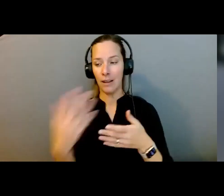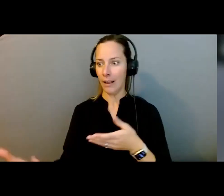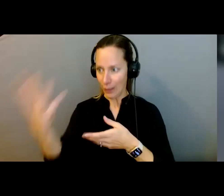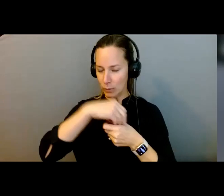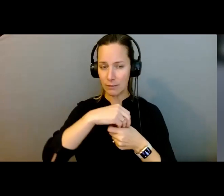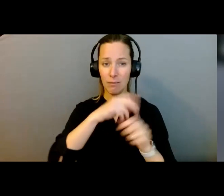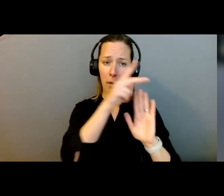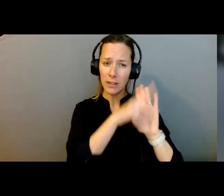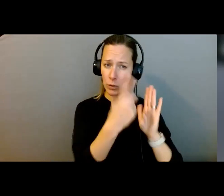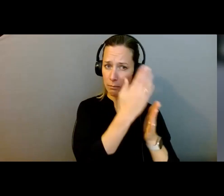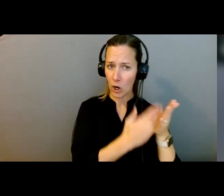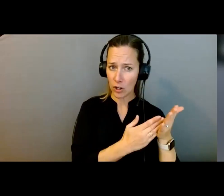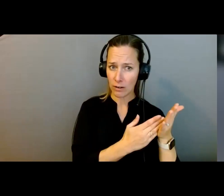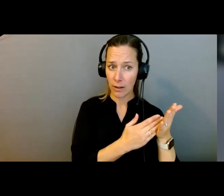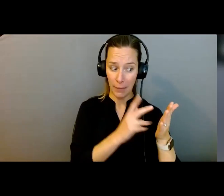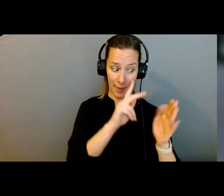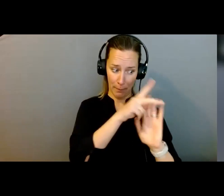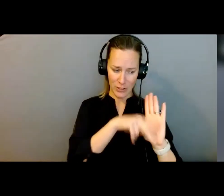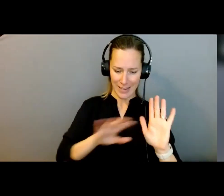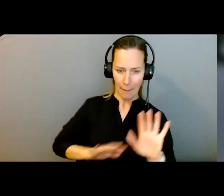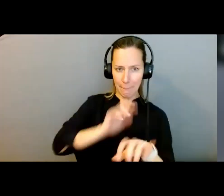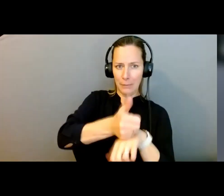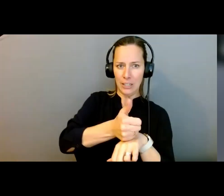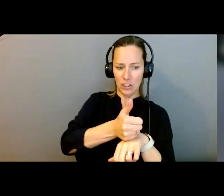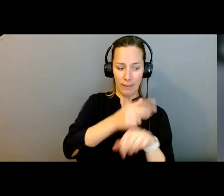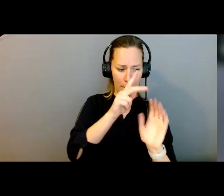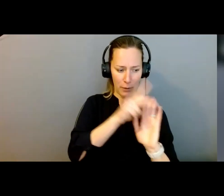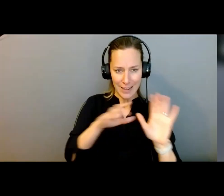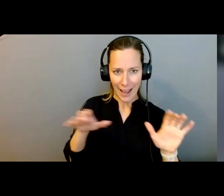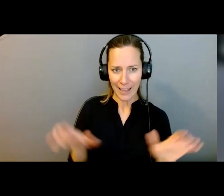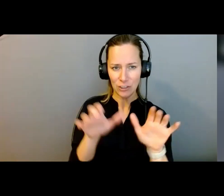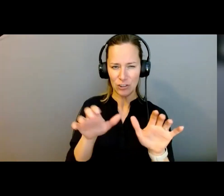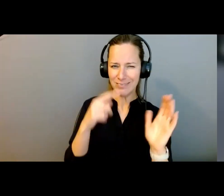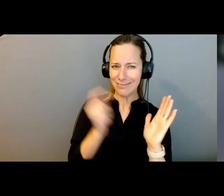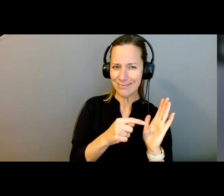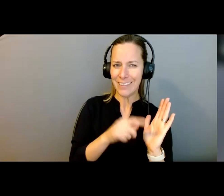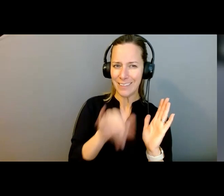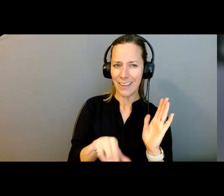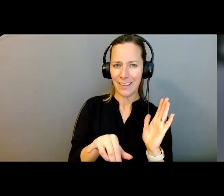of it. It's the implementation of that policy. It's the action of that policy. And again, too,